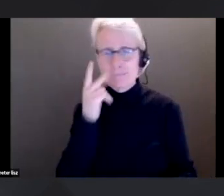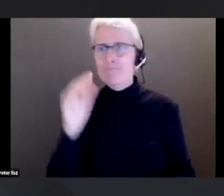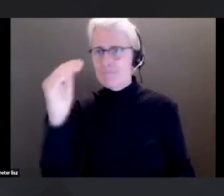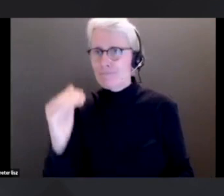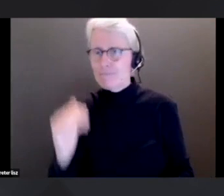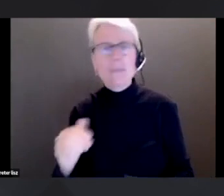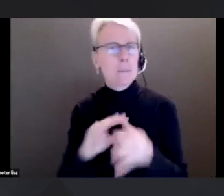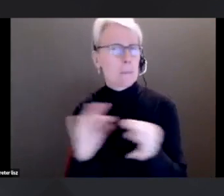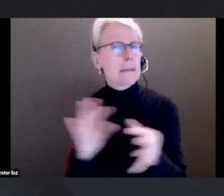you know, firsthand as well.